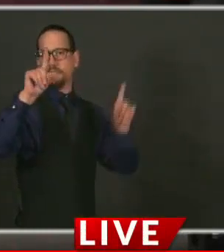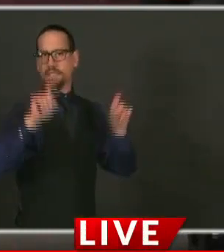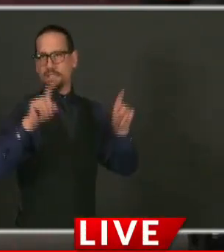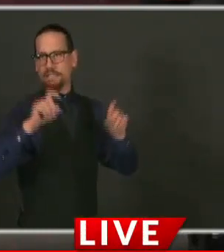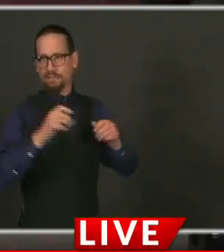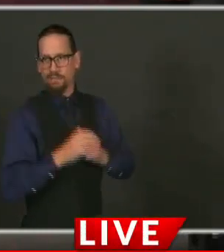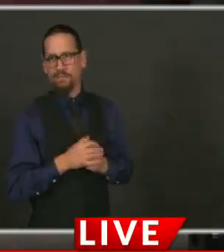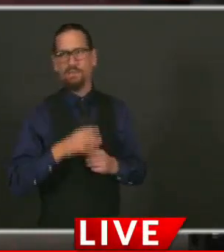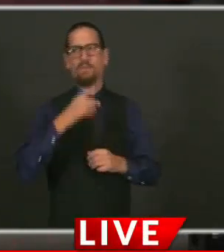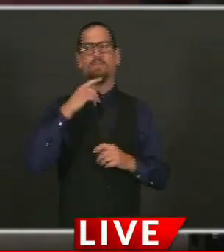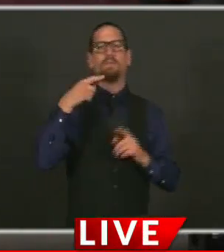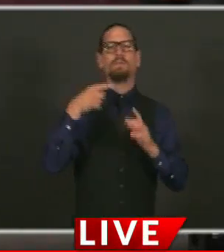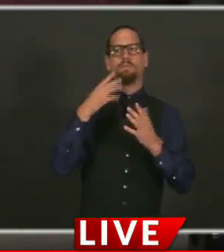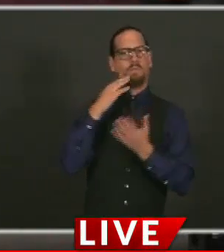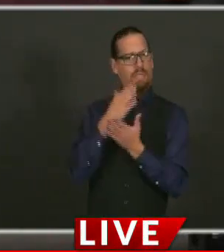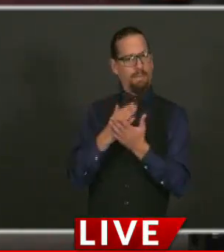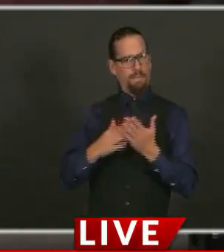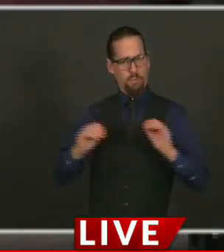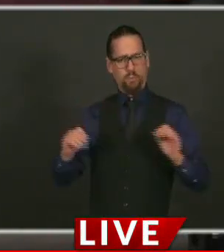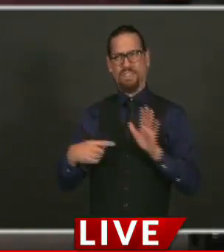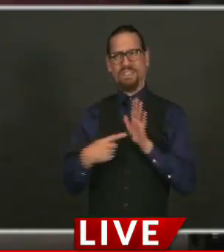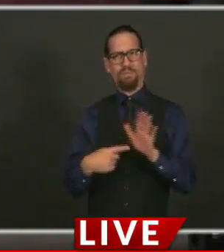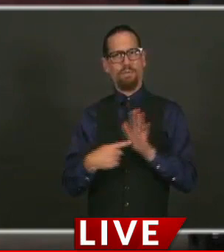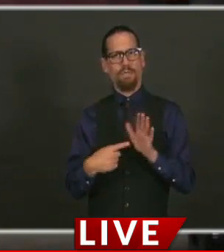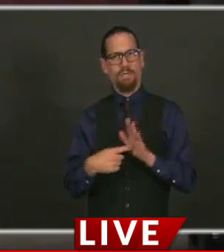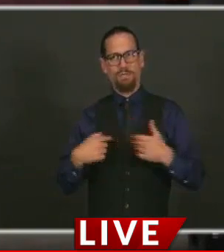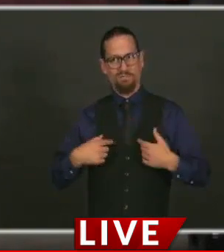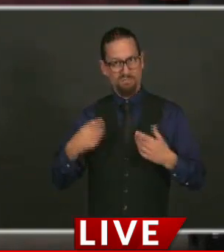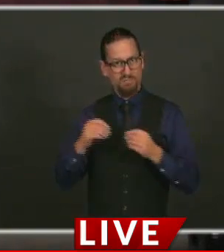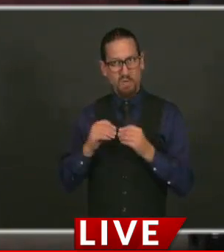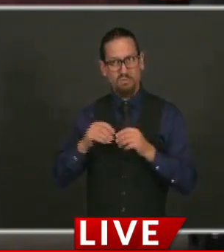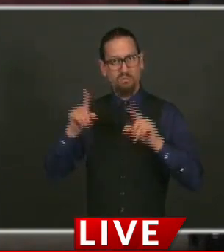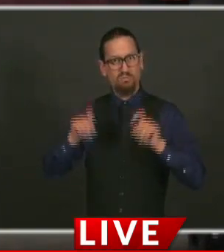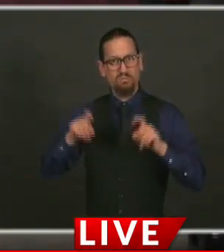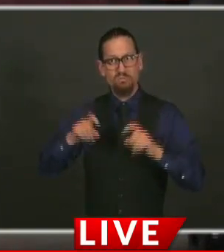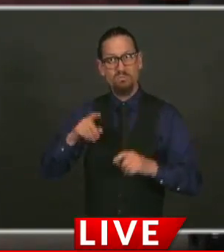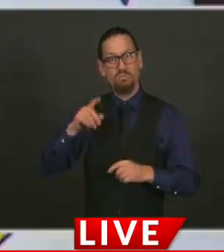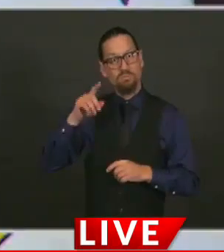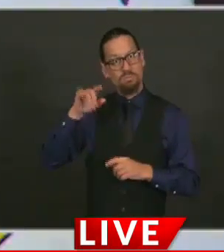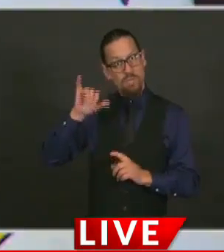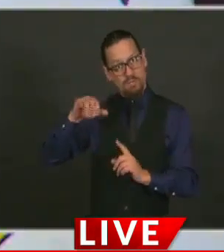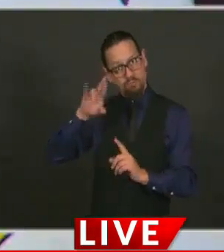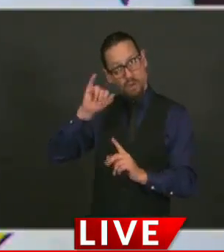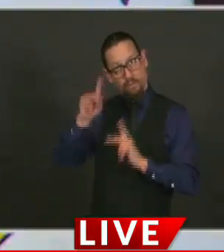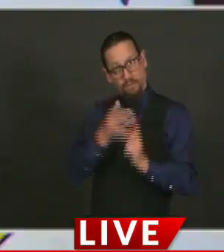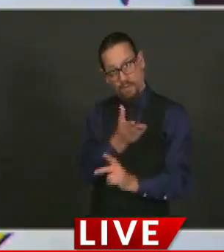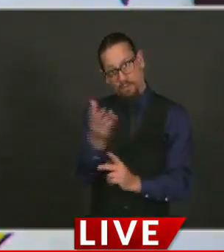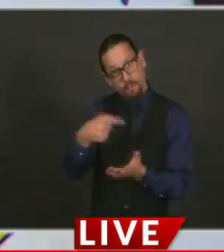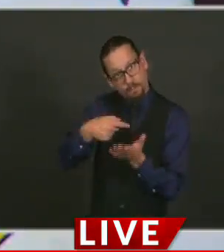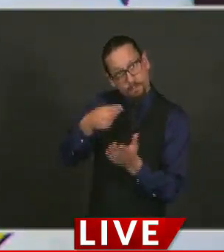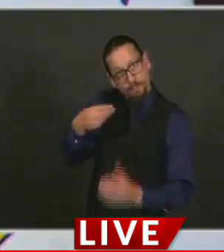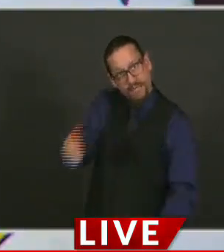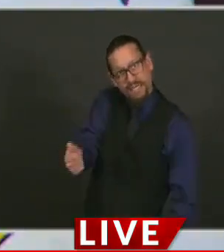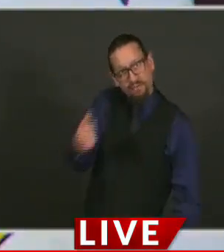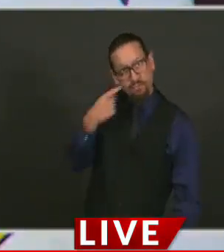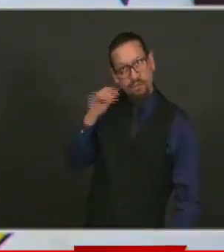EVERY WEEK AND WE HAVE HEARD OF STATES RAMPING UP, A SYSTEMATIC TESTING. SHOULD ANYONE IN RHODE ISLAND BE